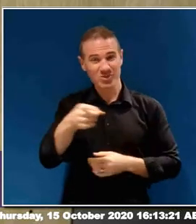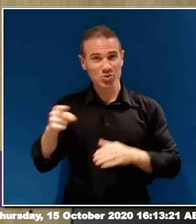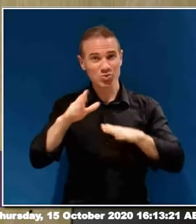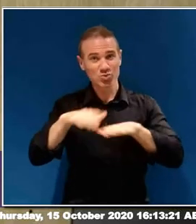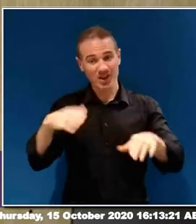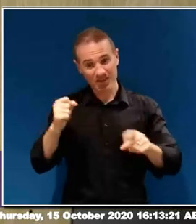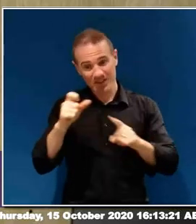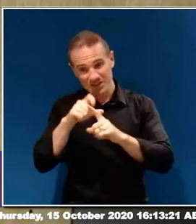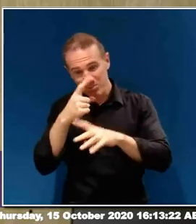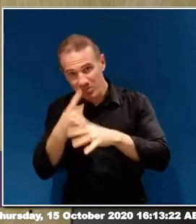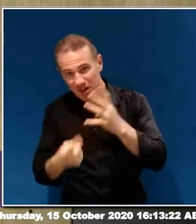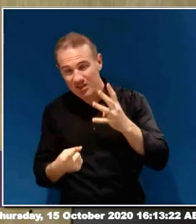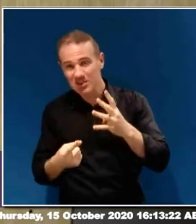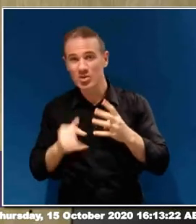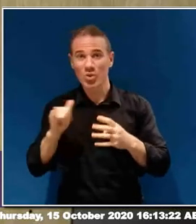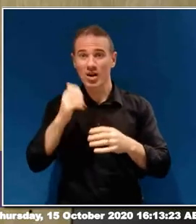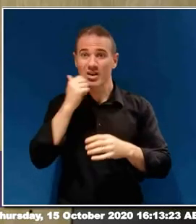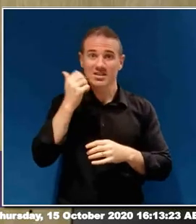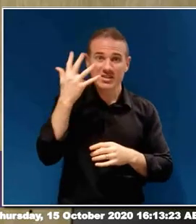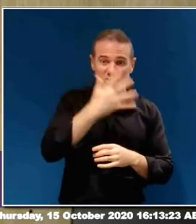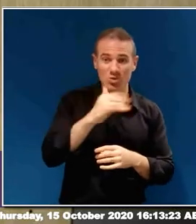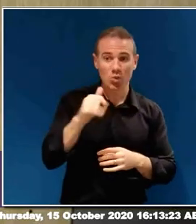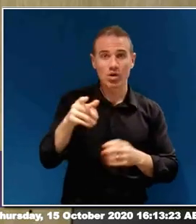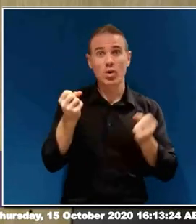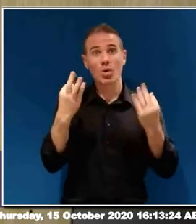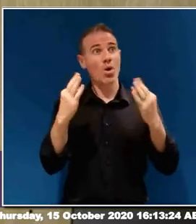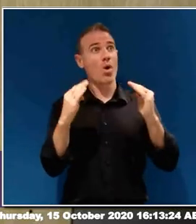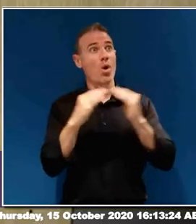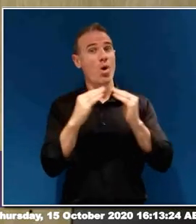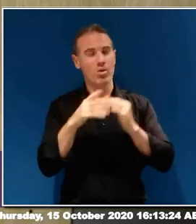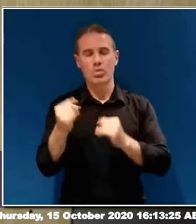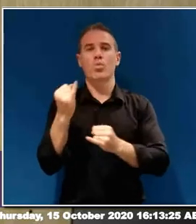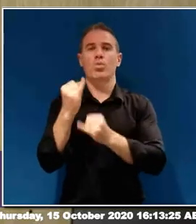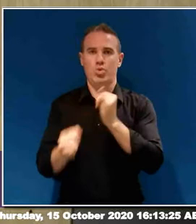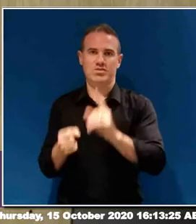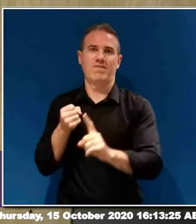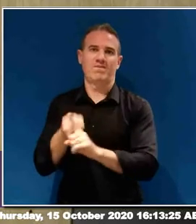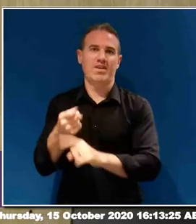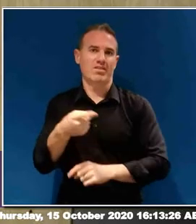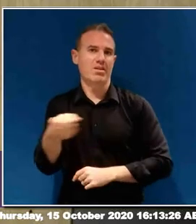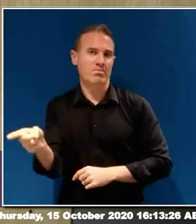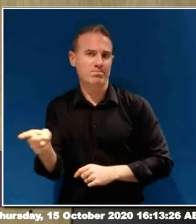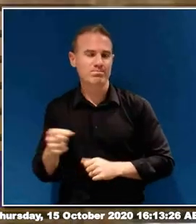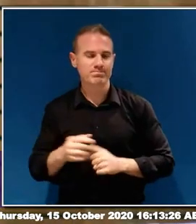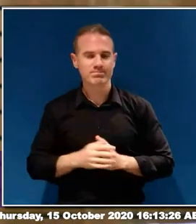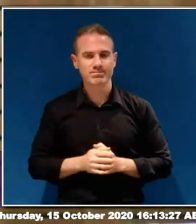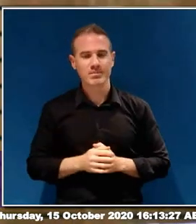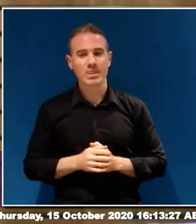Thank you, Professor Graham. Commissioners. Thank you.